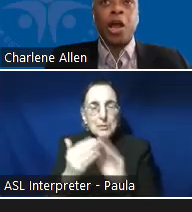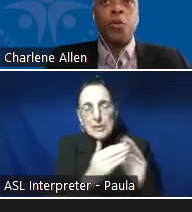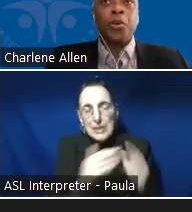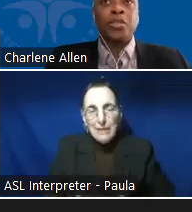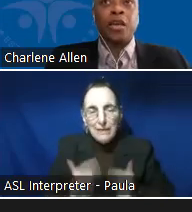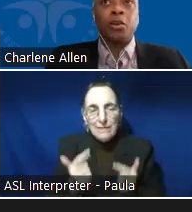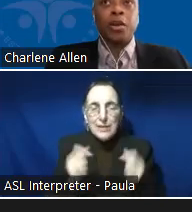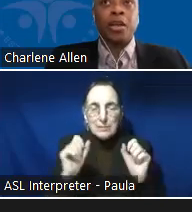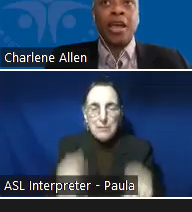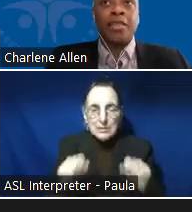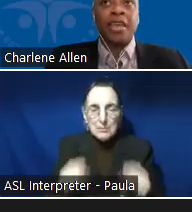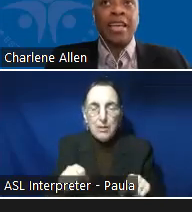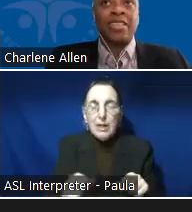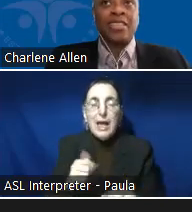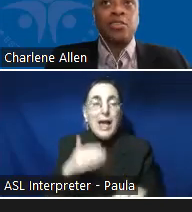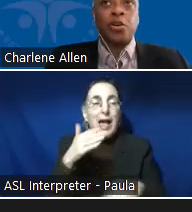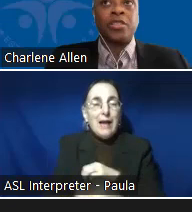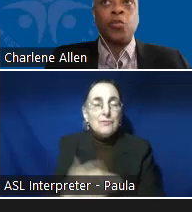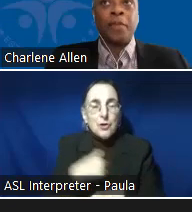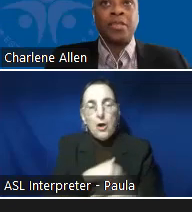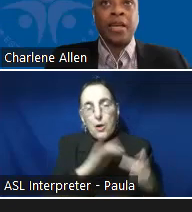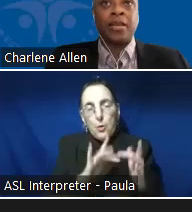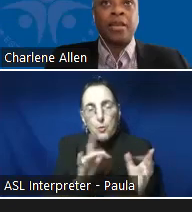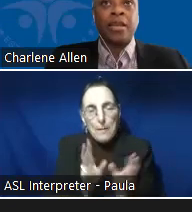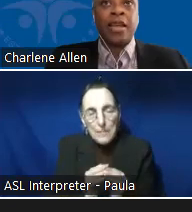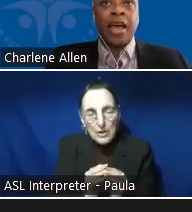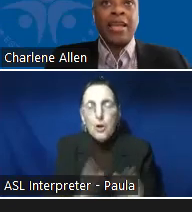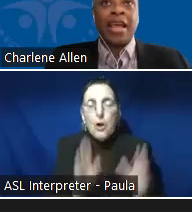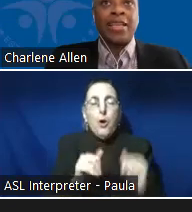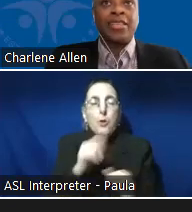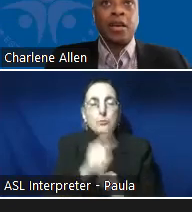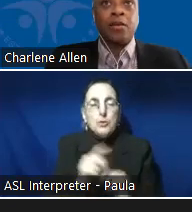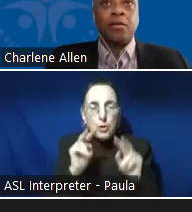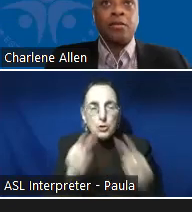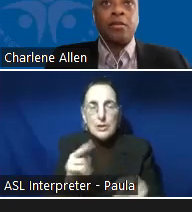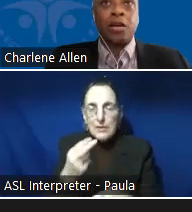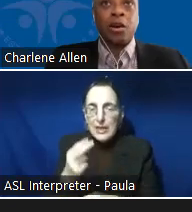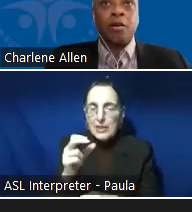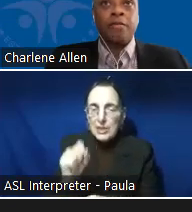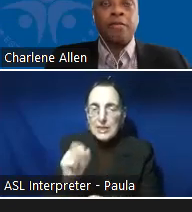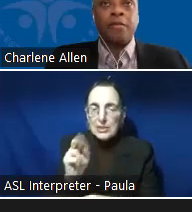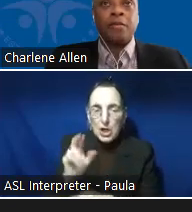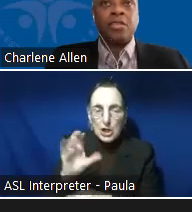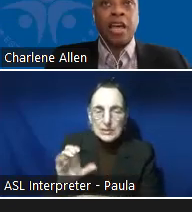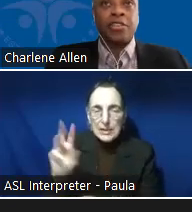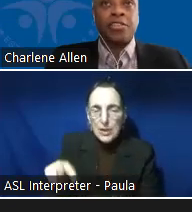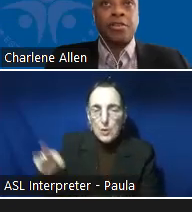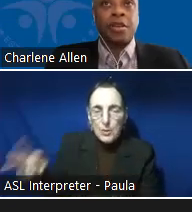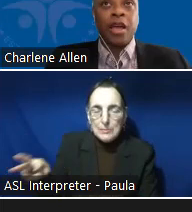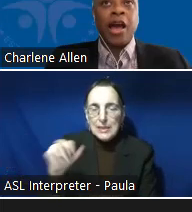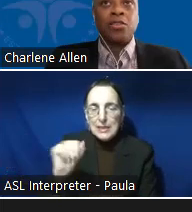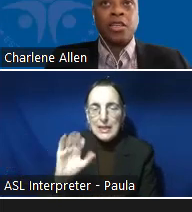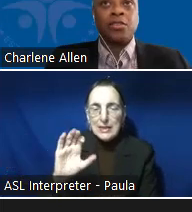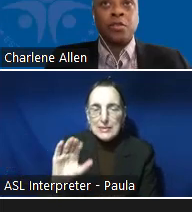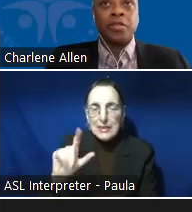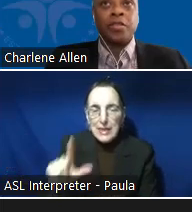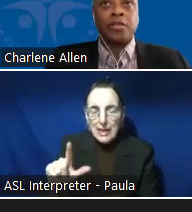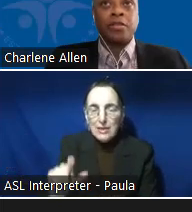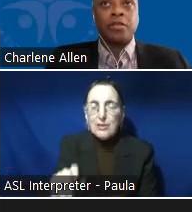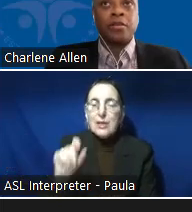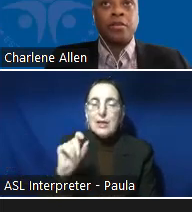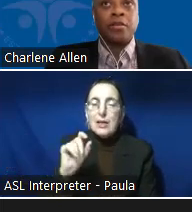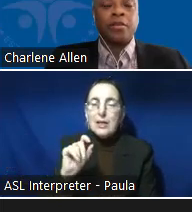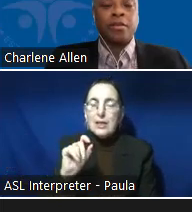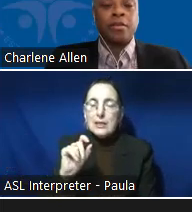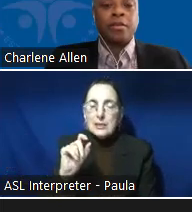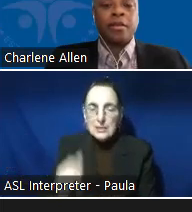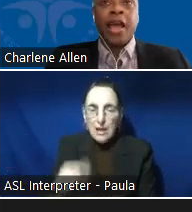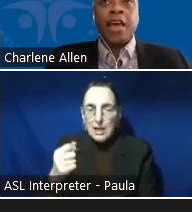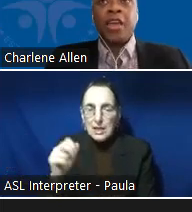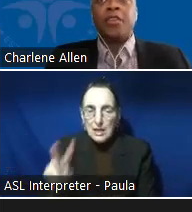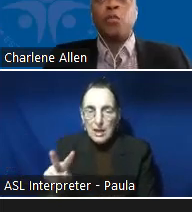I hope you will take a look at the HSRC website at acl.gov/housingandservices. At the end of the